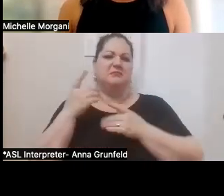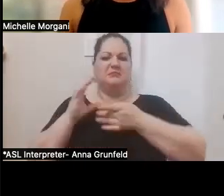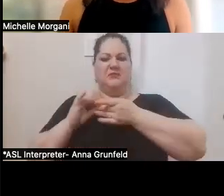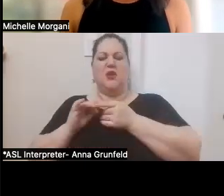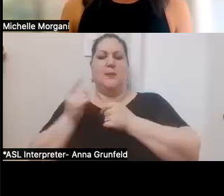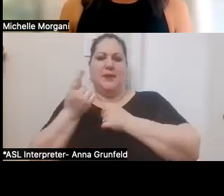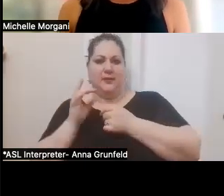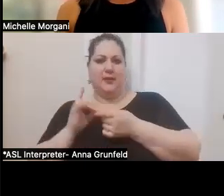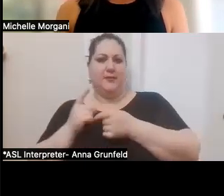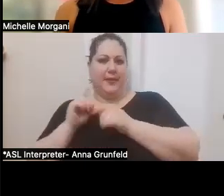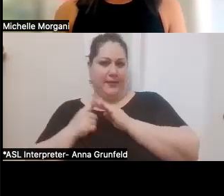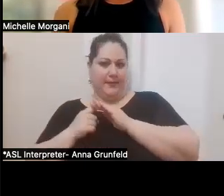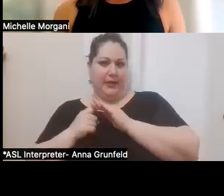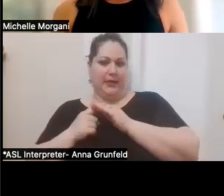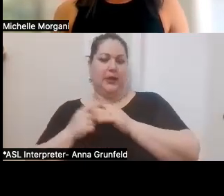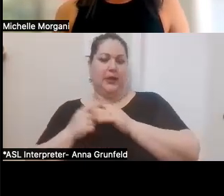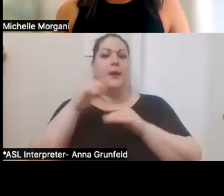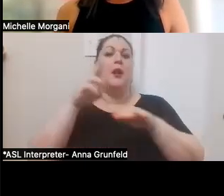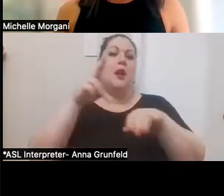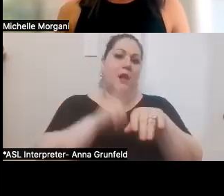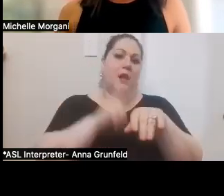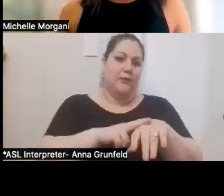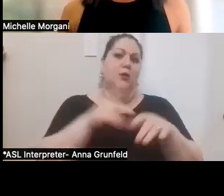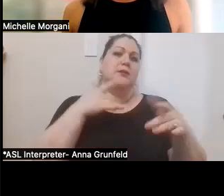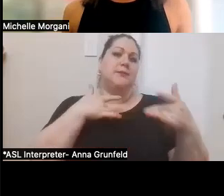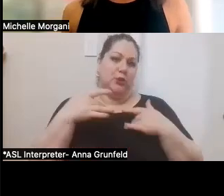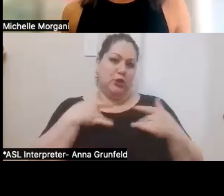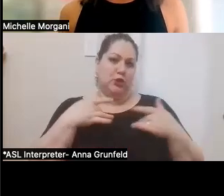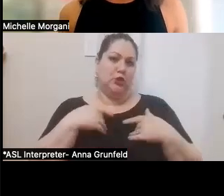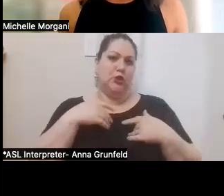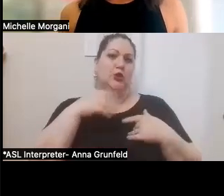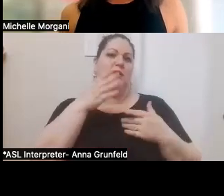But of course, we are concerned about Bobby's abilities for their documentation